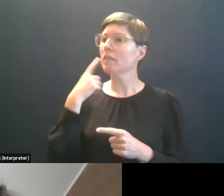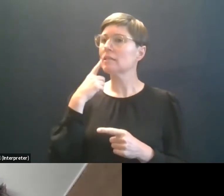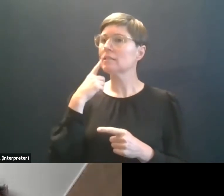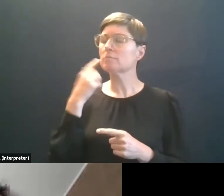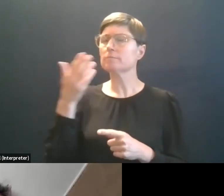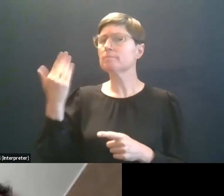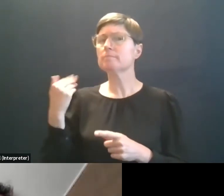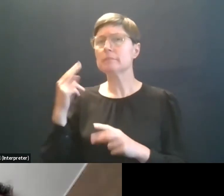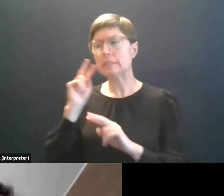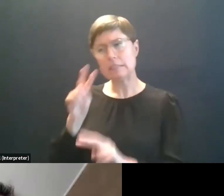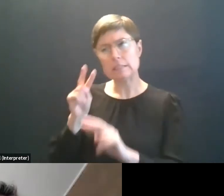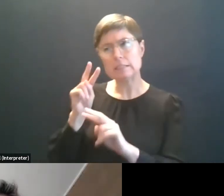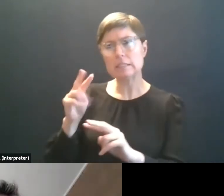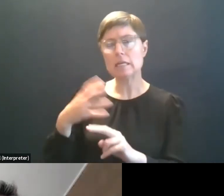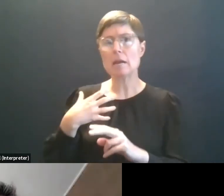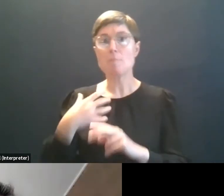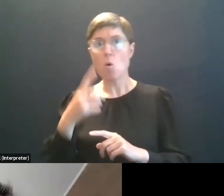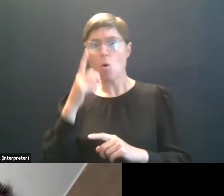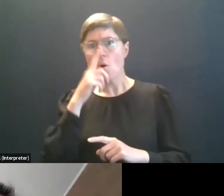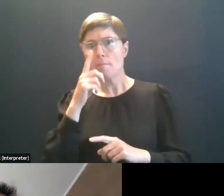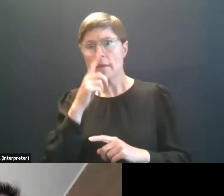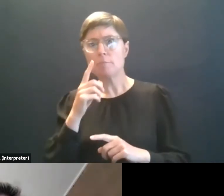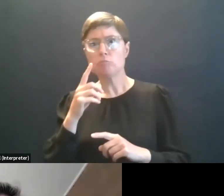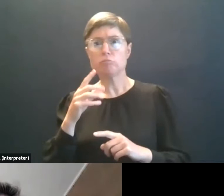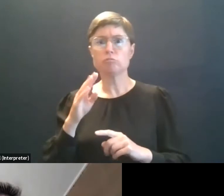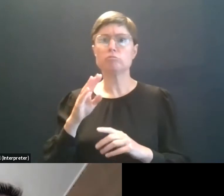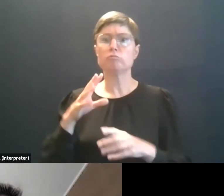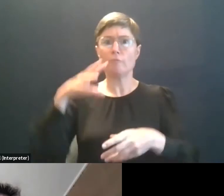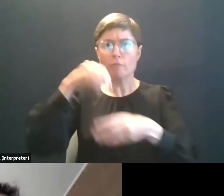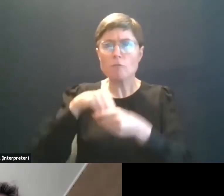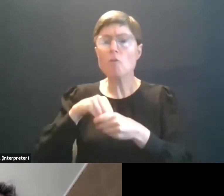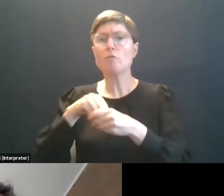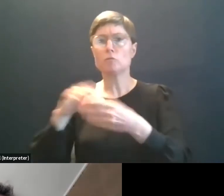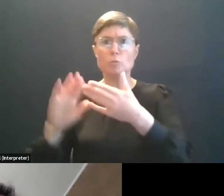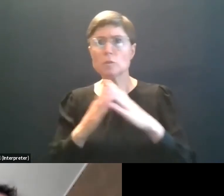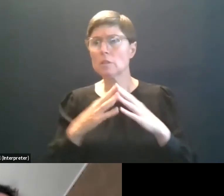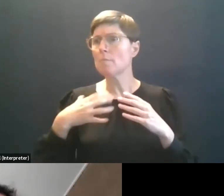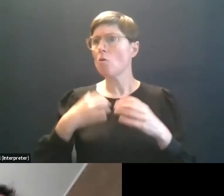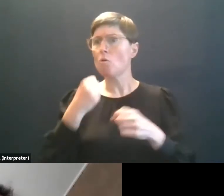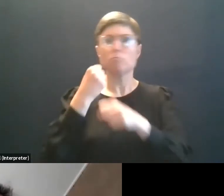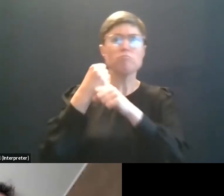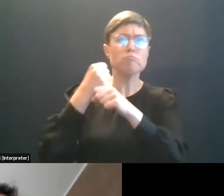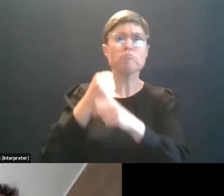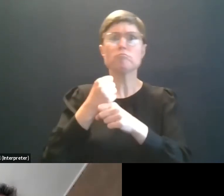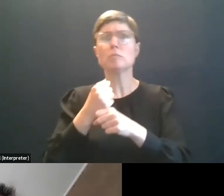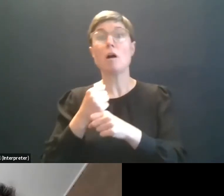been more civic engagement. Even here in this country we have been largely compliant with